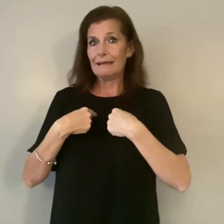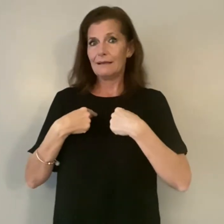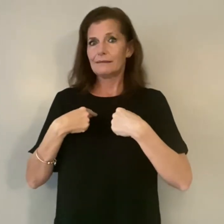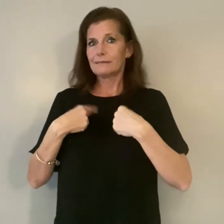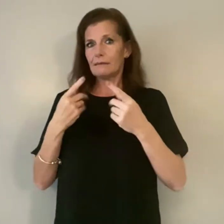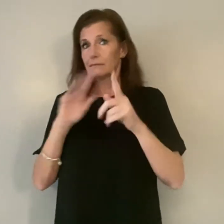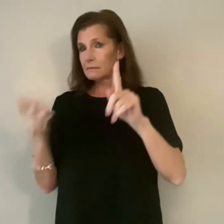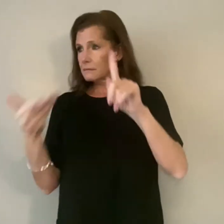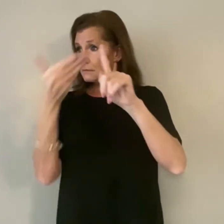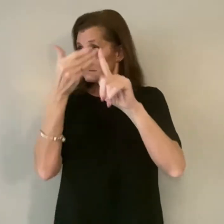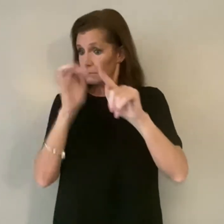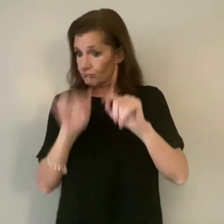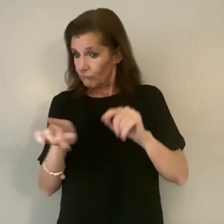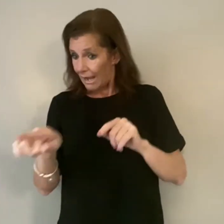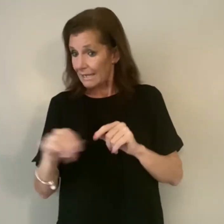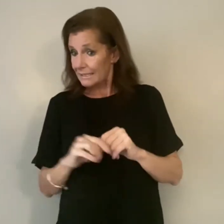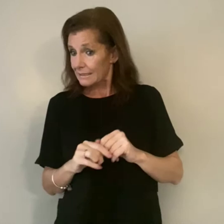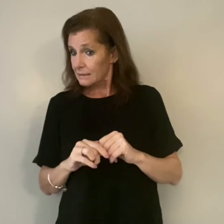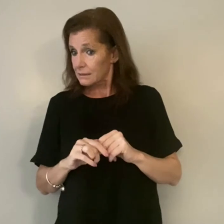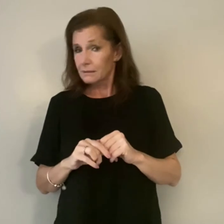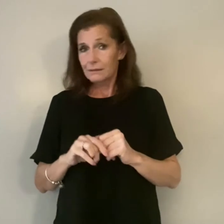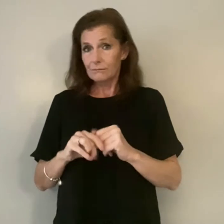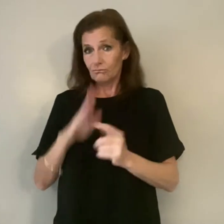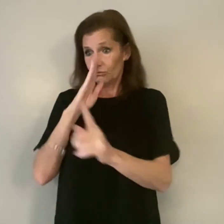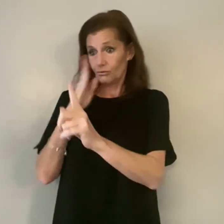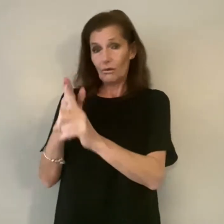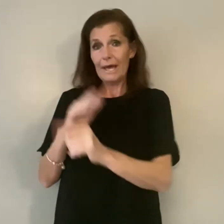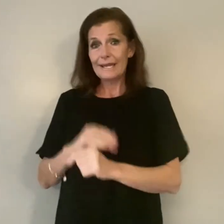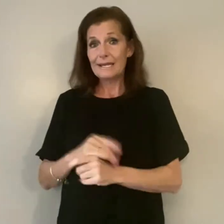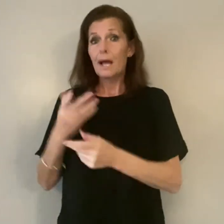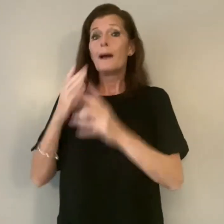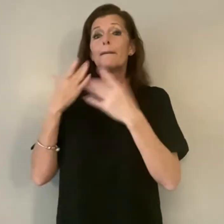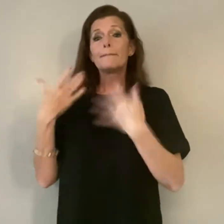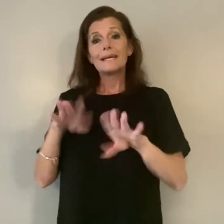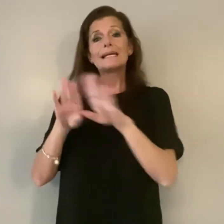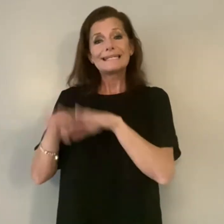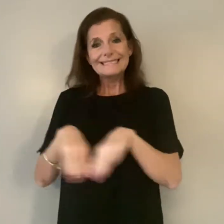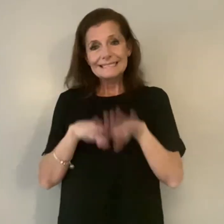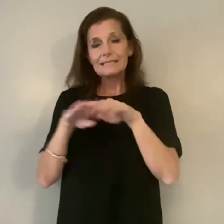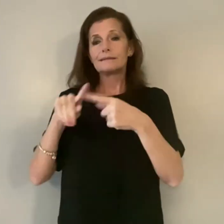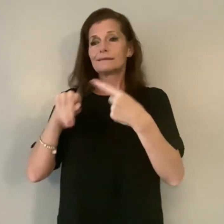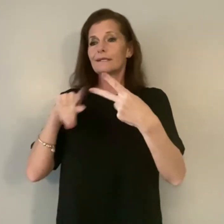to our direction, our mission as an organization, and they've provided consistent